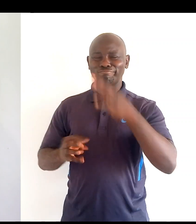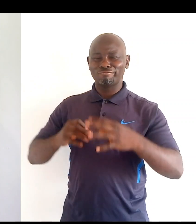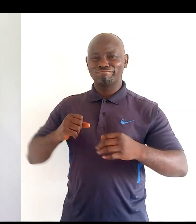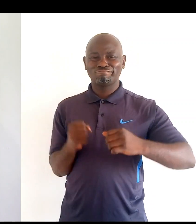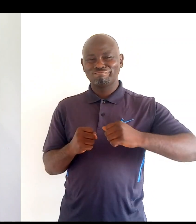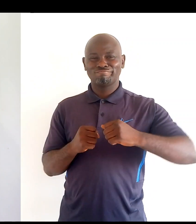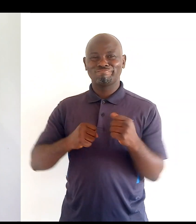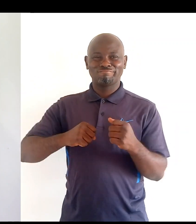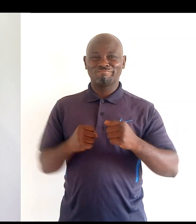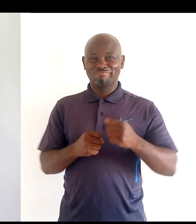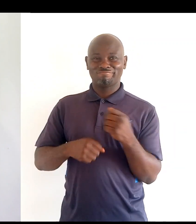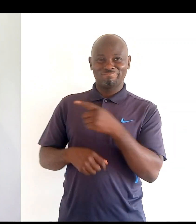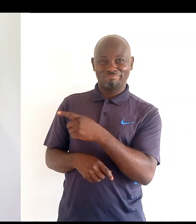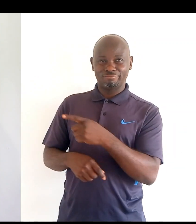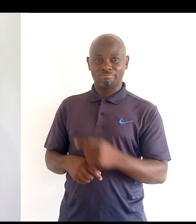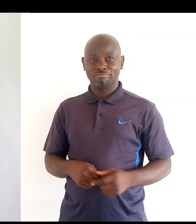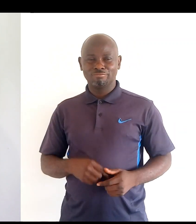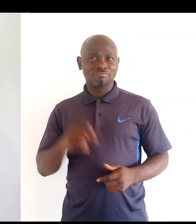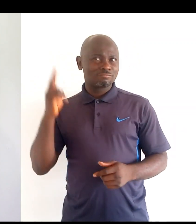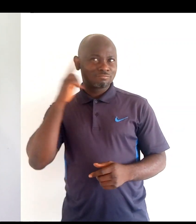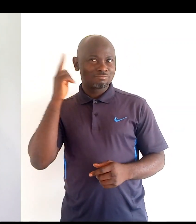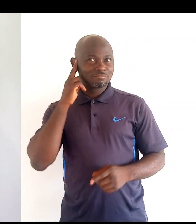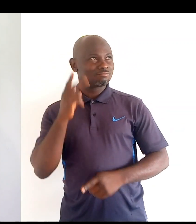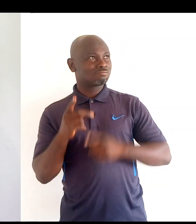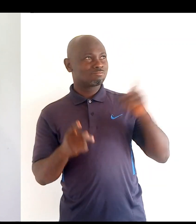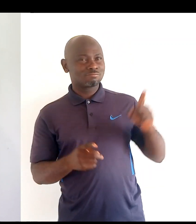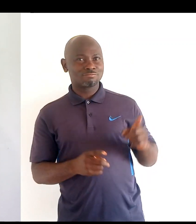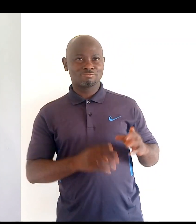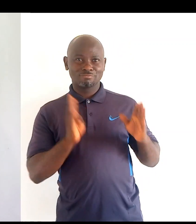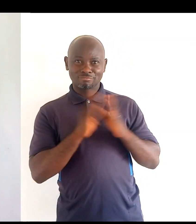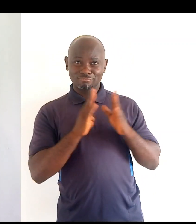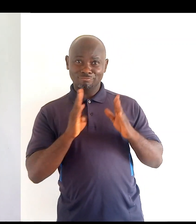indigenous sign language used in the communities. It is the urban sign language. So, if you have